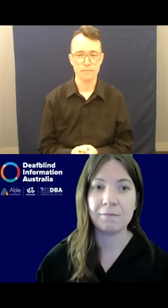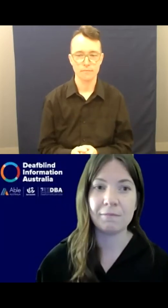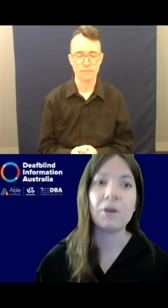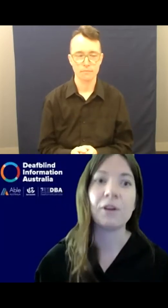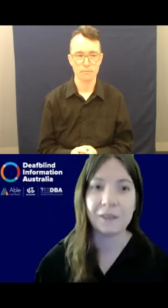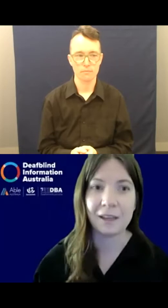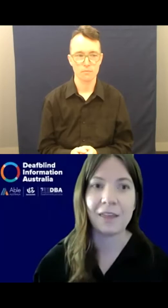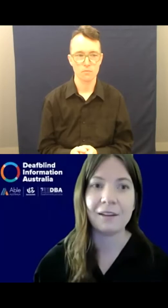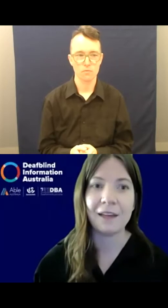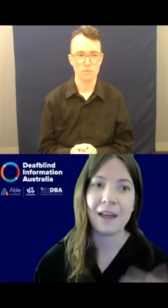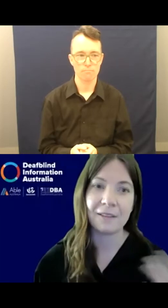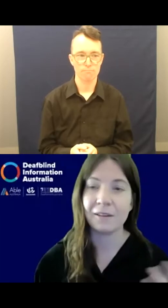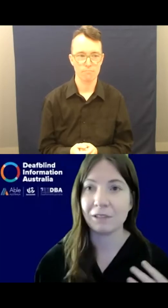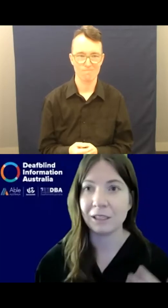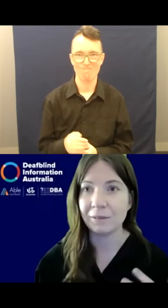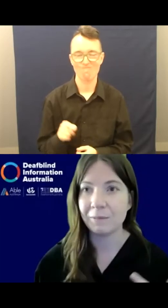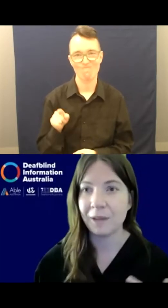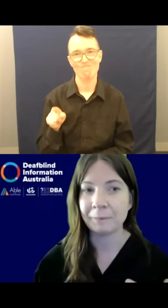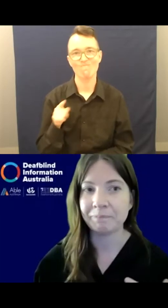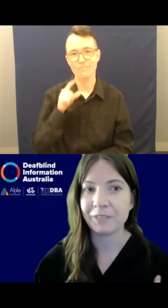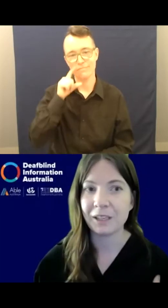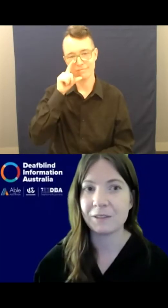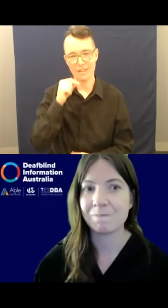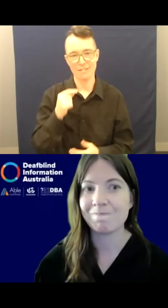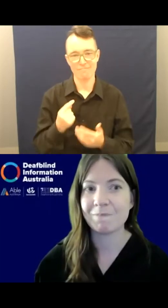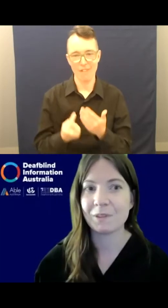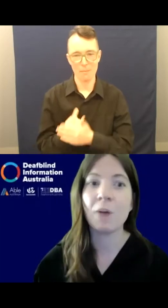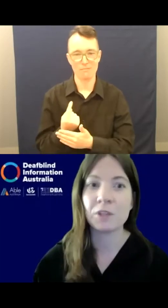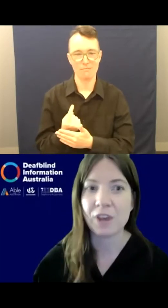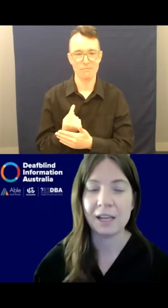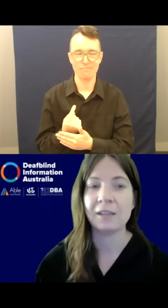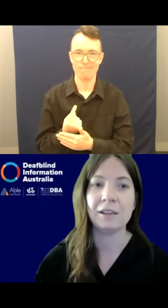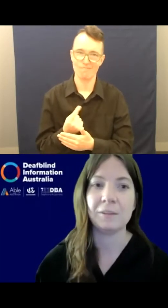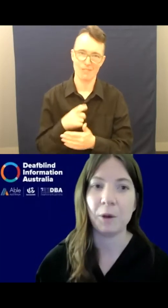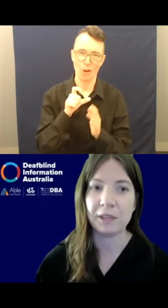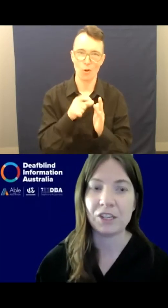noticing that that's a really, I guess common trait in this population.